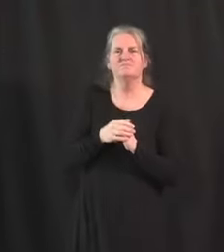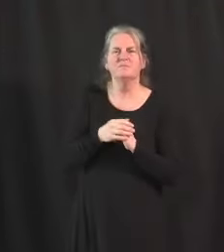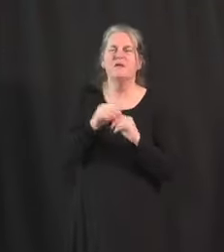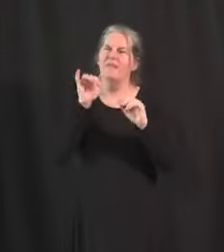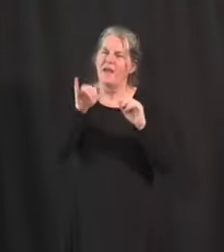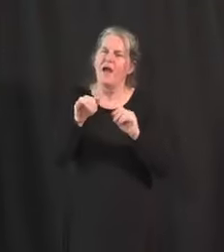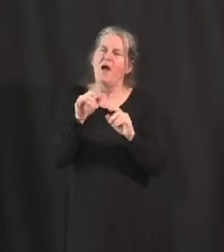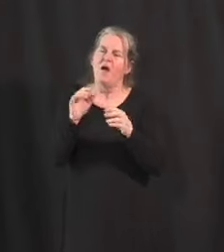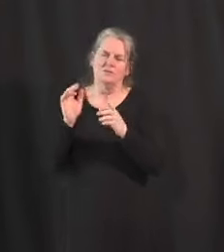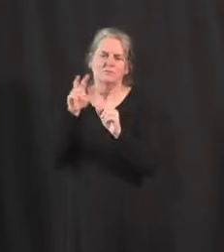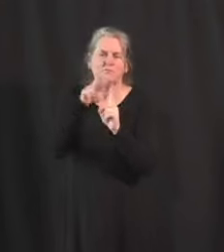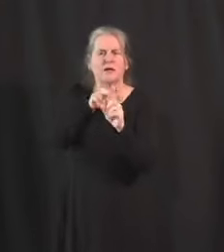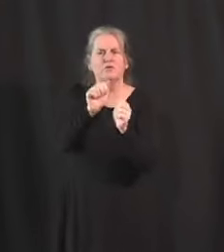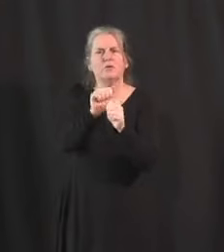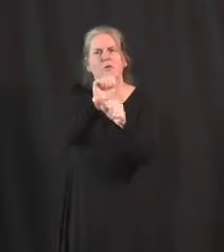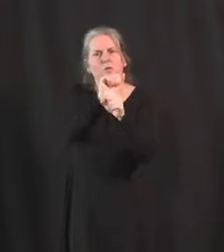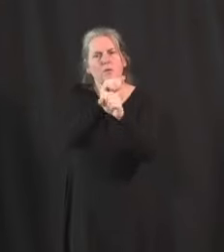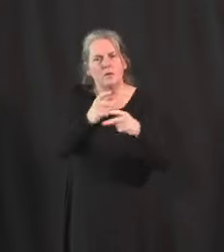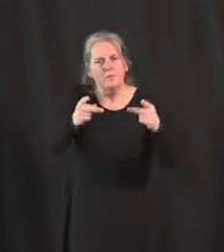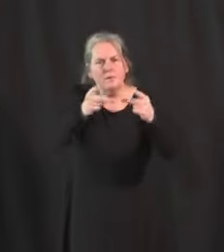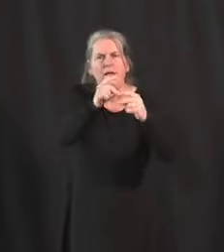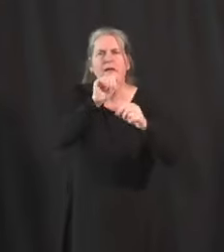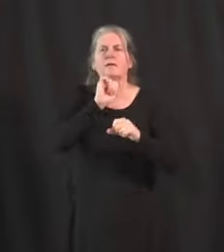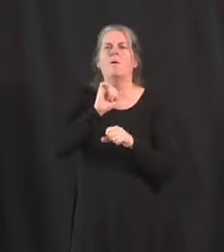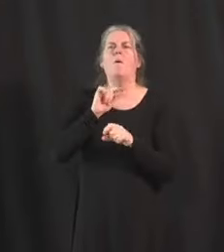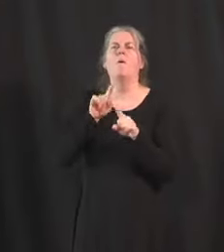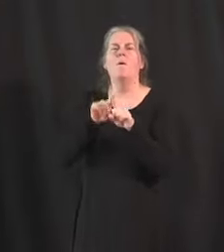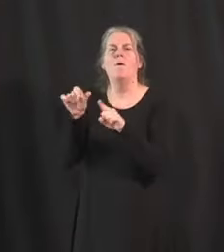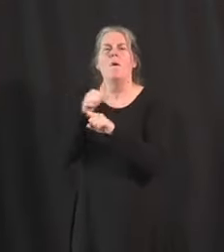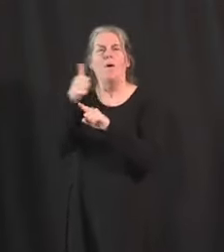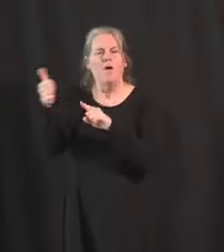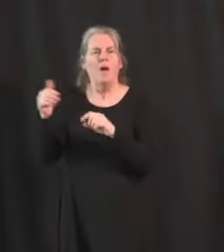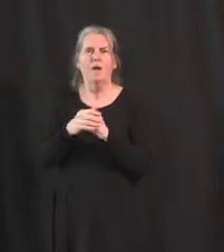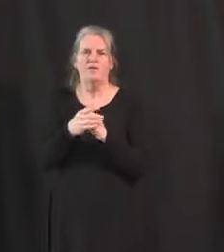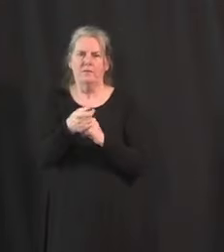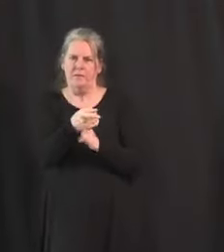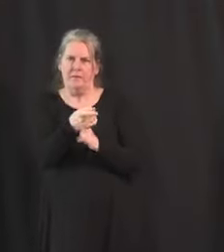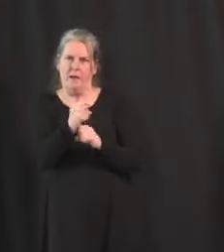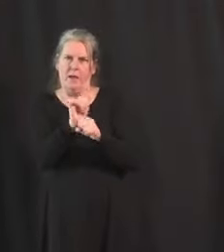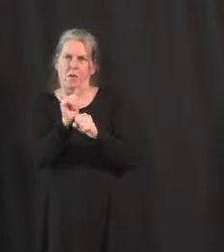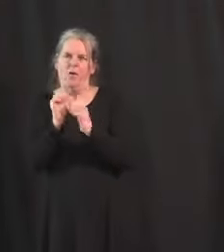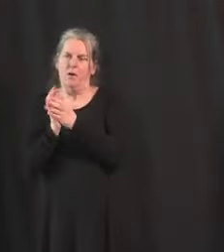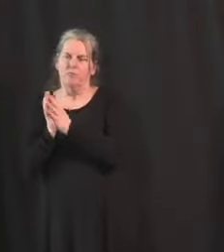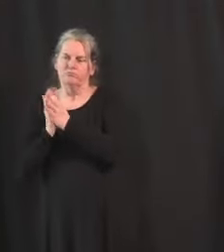WORKSHOP. THE NUMBER IN THAT CASE MAY BE MORE THAN TEN IF THE SPACE IS BIG ENOUGH.